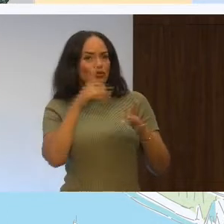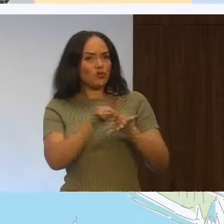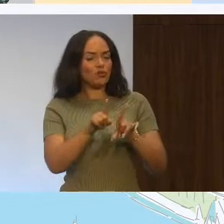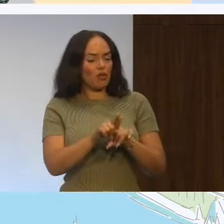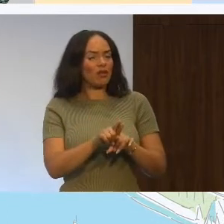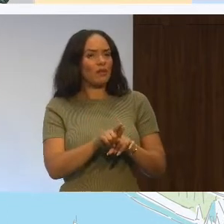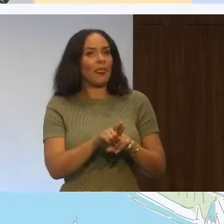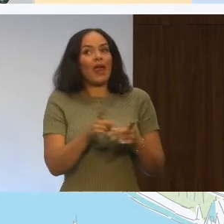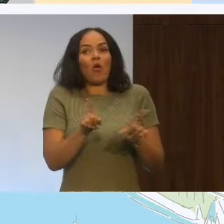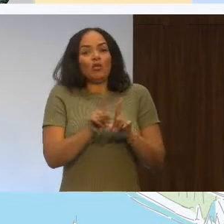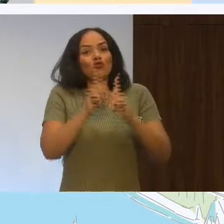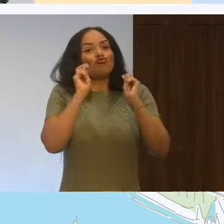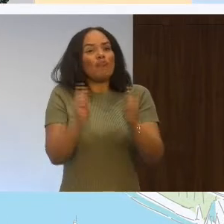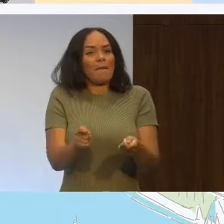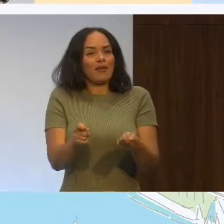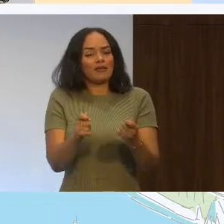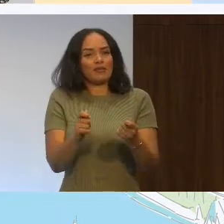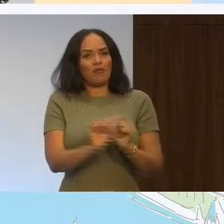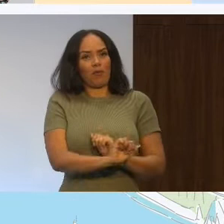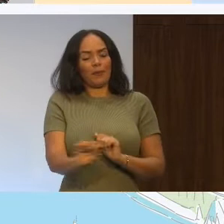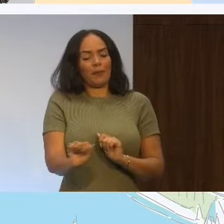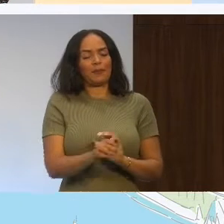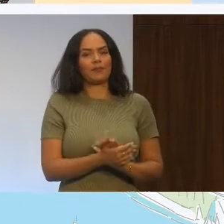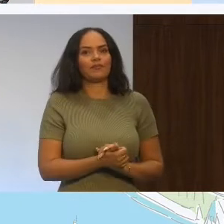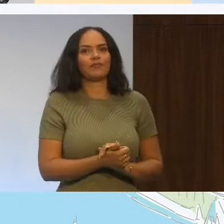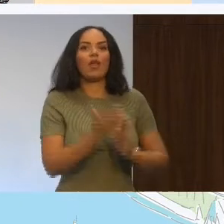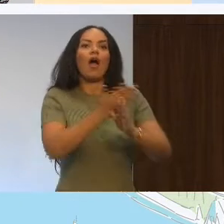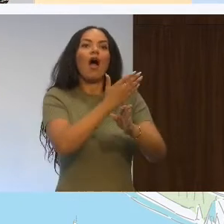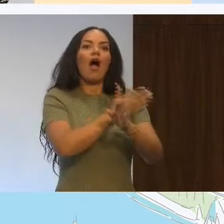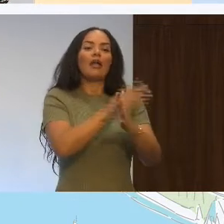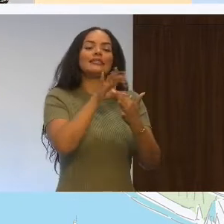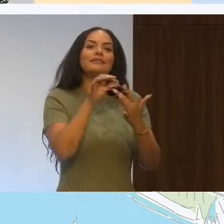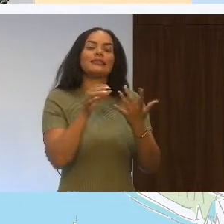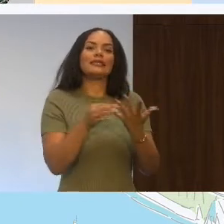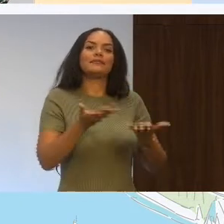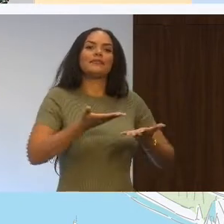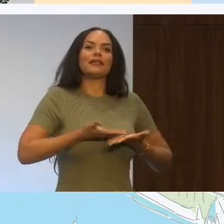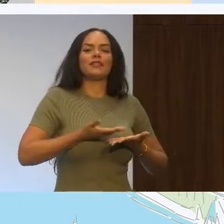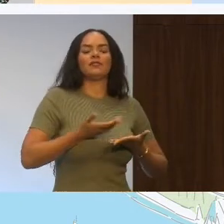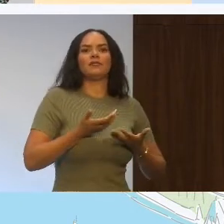as you can imagine. The early symptoms provide us with a really nice opportunity to look at how a migraine attack